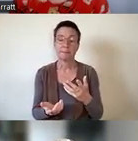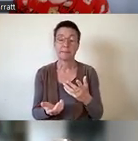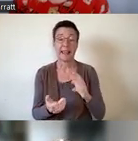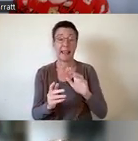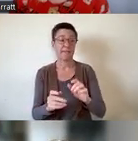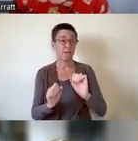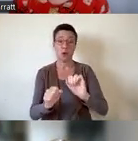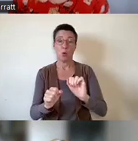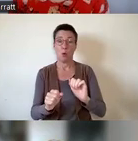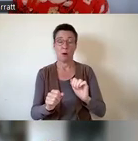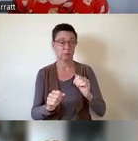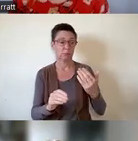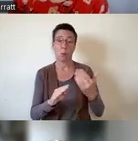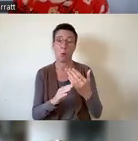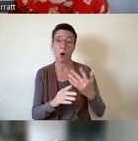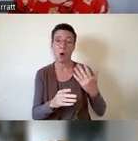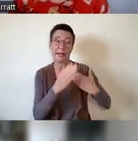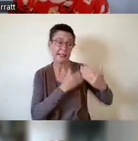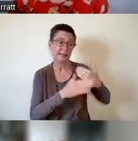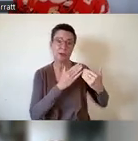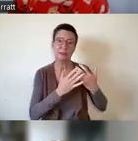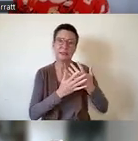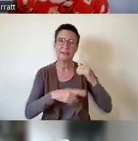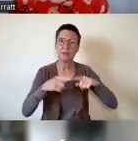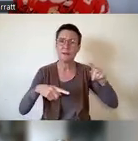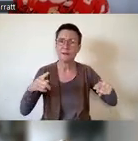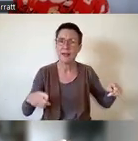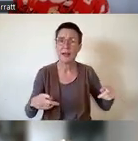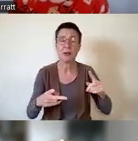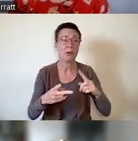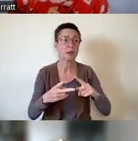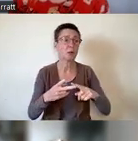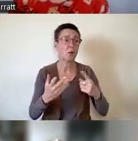or portfolio career, or if you are on short-term arts contracts,